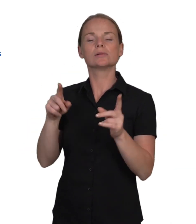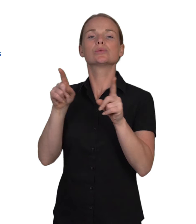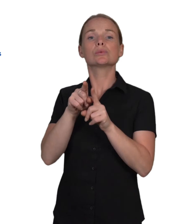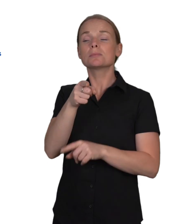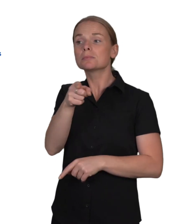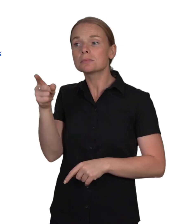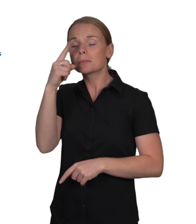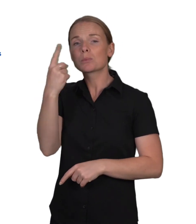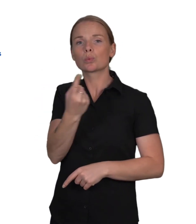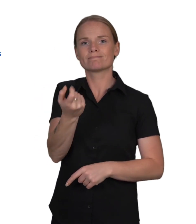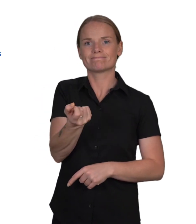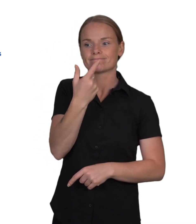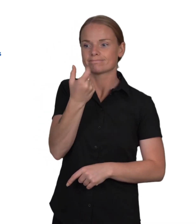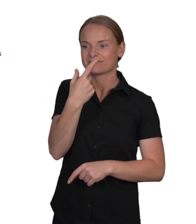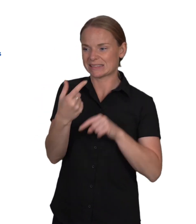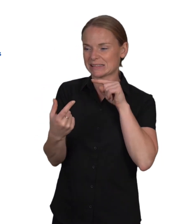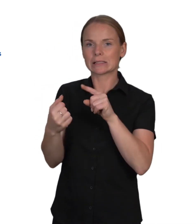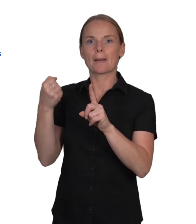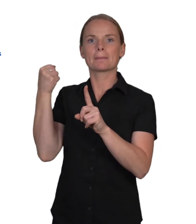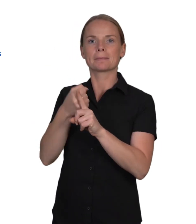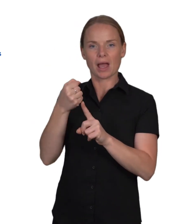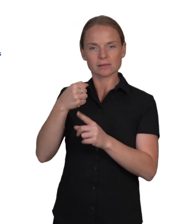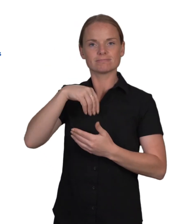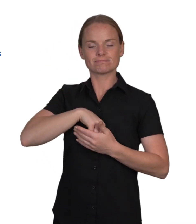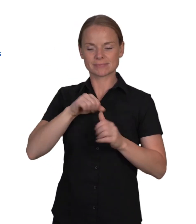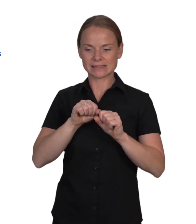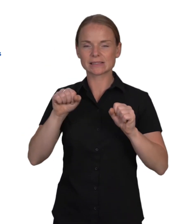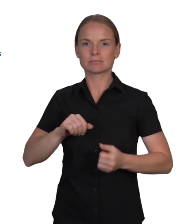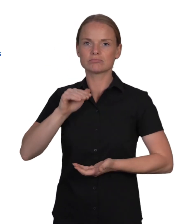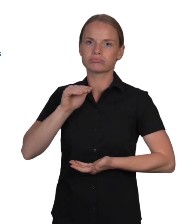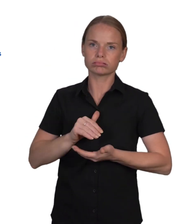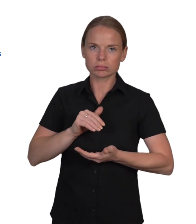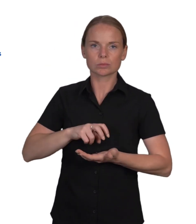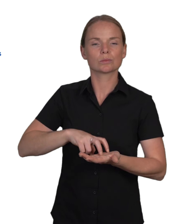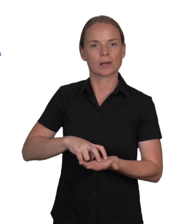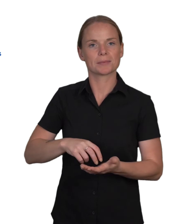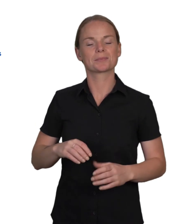It also includes those who may be taking medications that suppress their immune system.